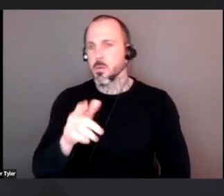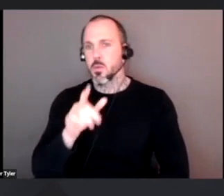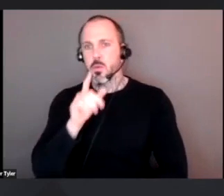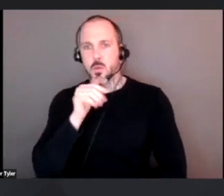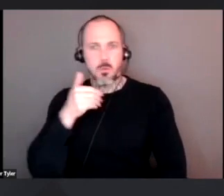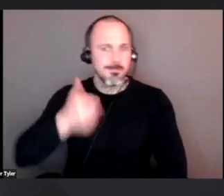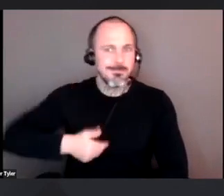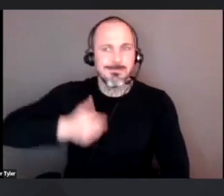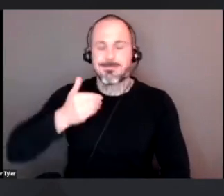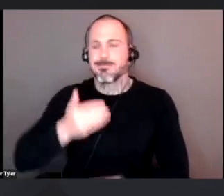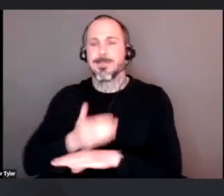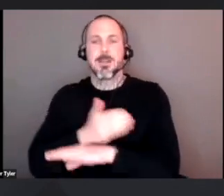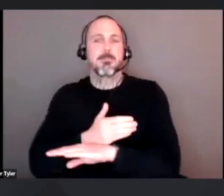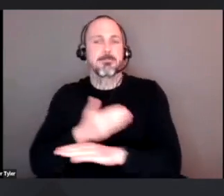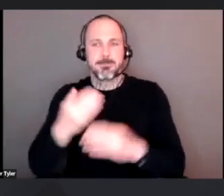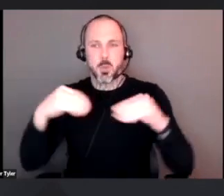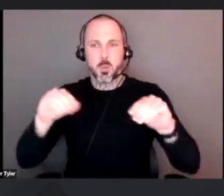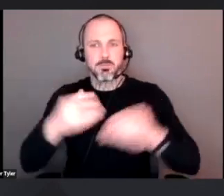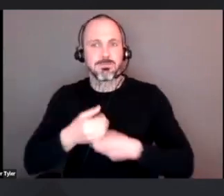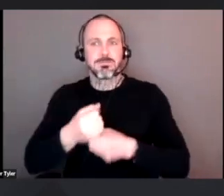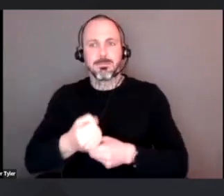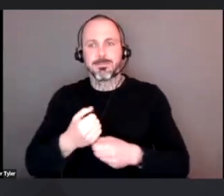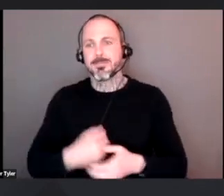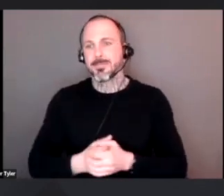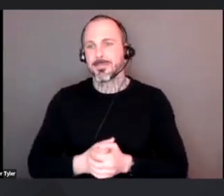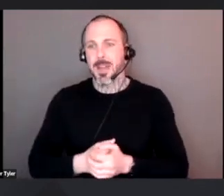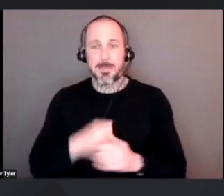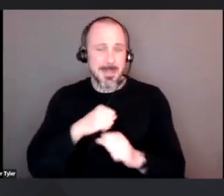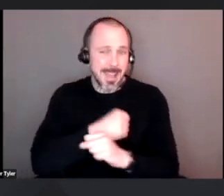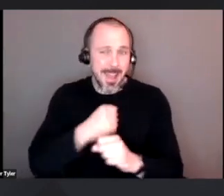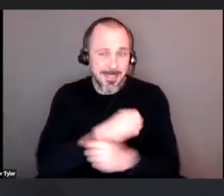a lot of it to, the customer loyalty and that, to our inclusive hiring practices.